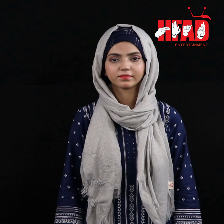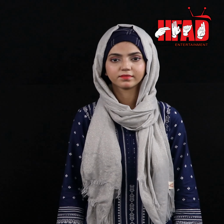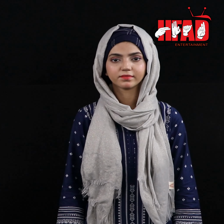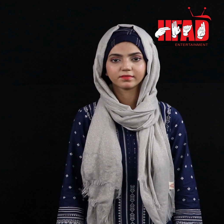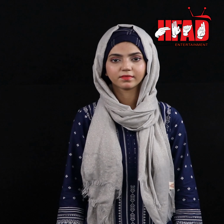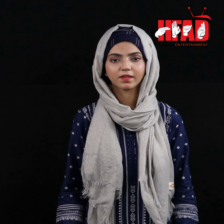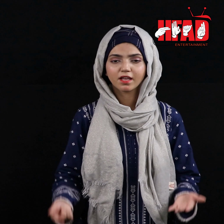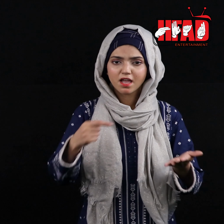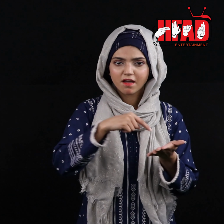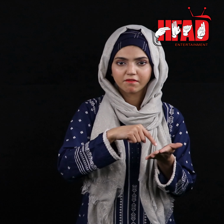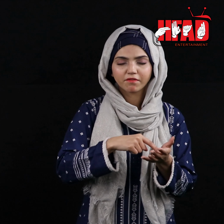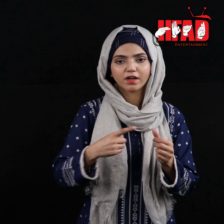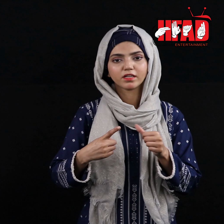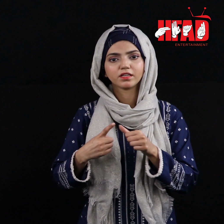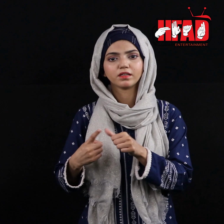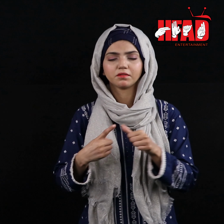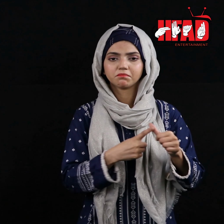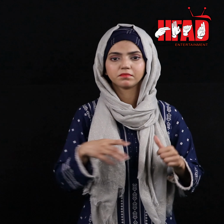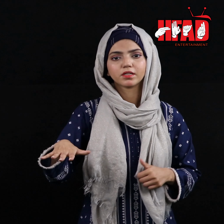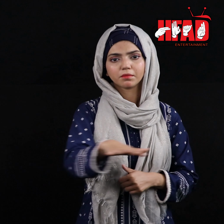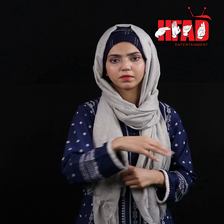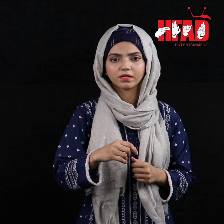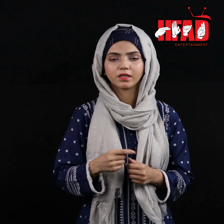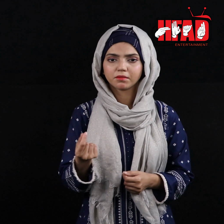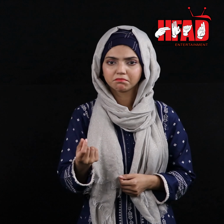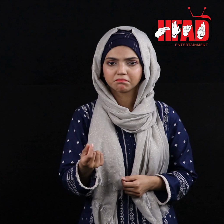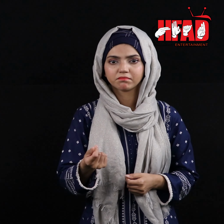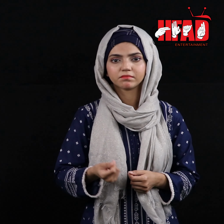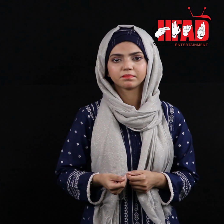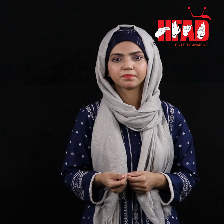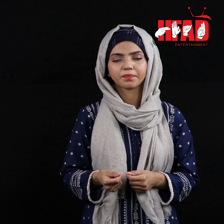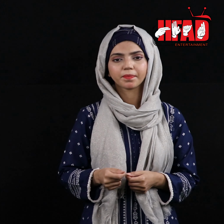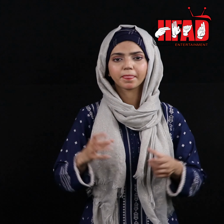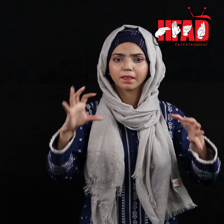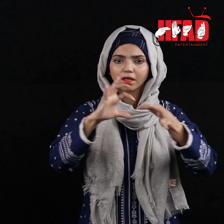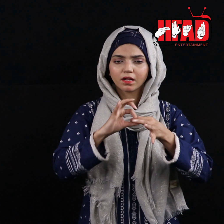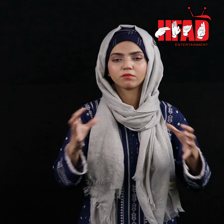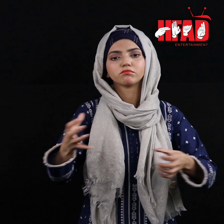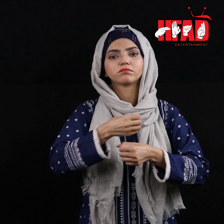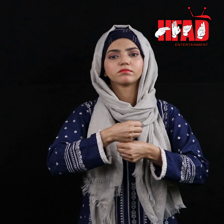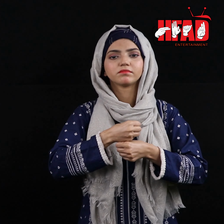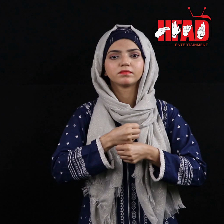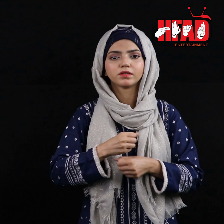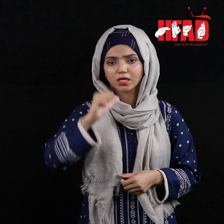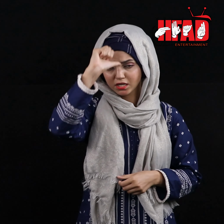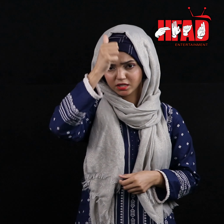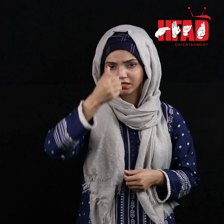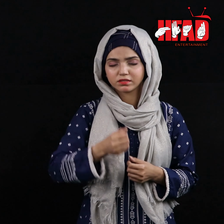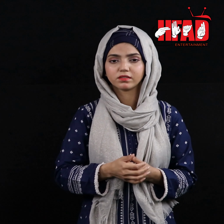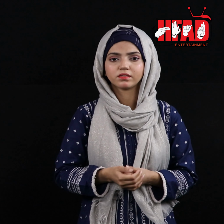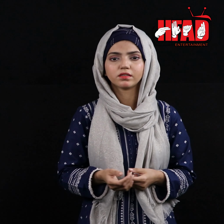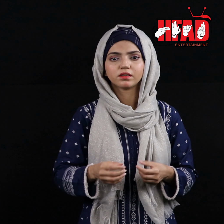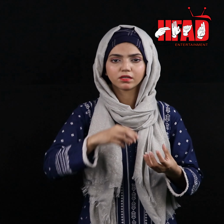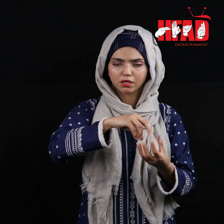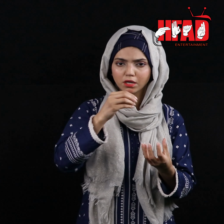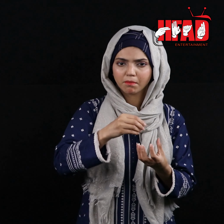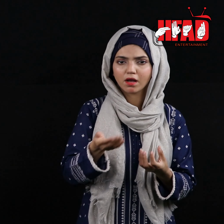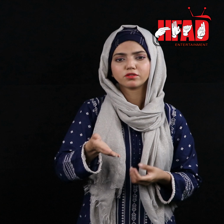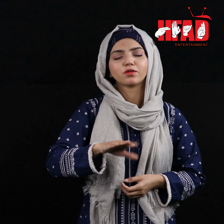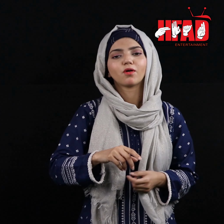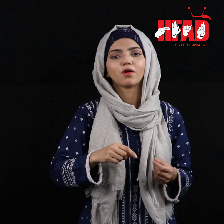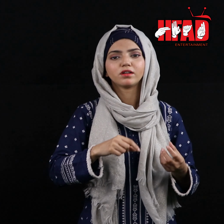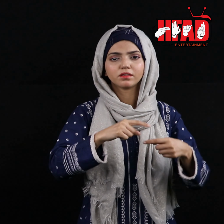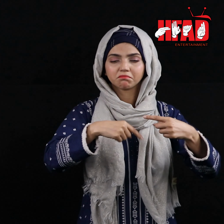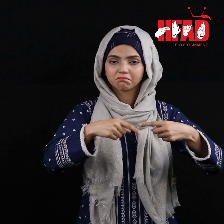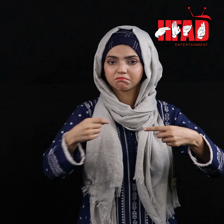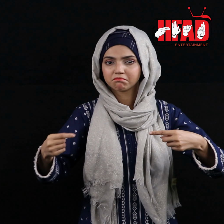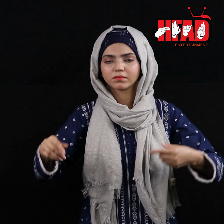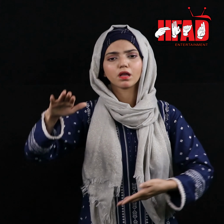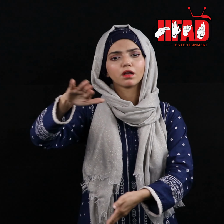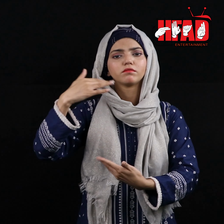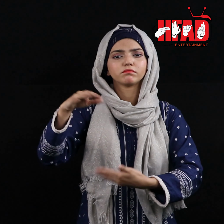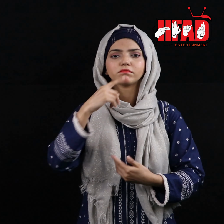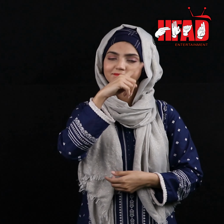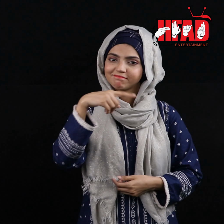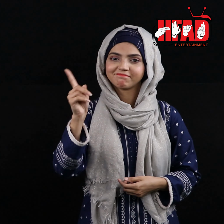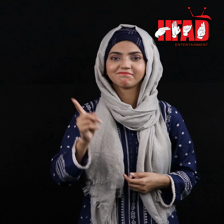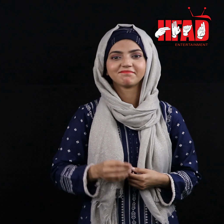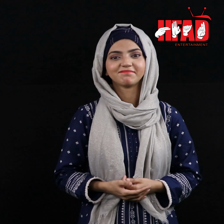The Economic Co-ordination Committee of the Federal Cabinet allowed the import of cotton and yarn from India.